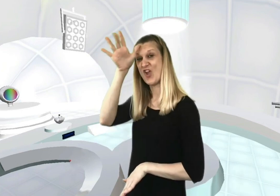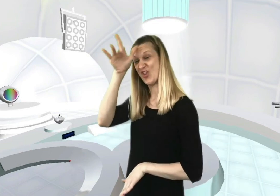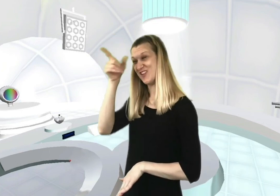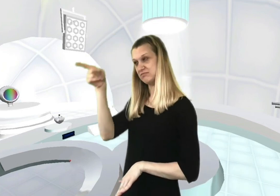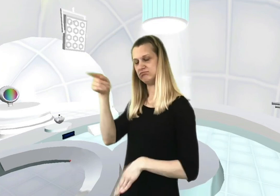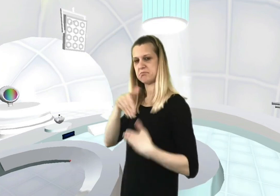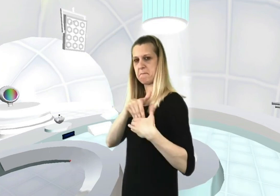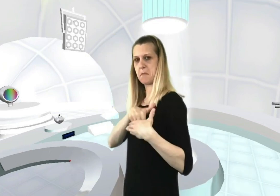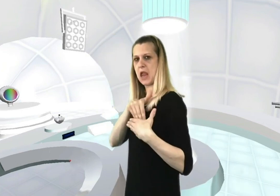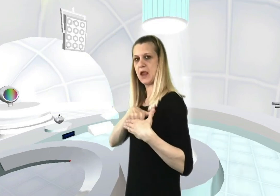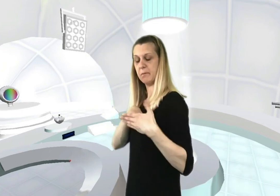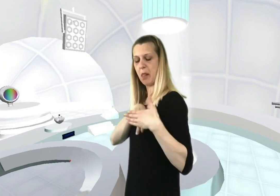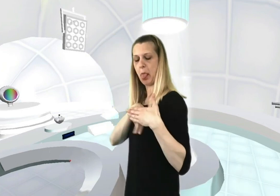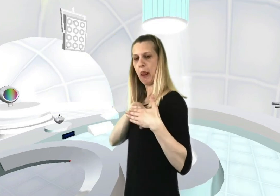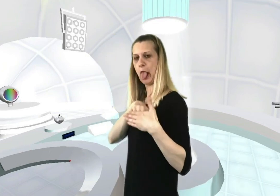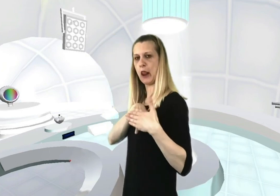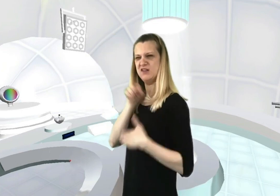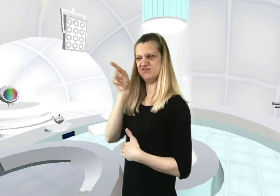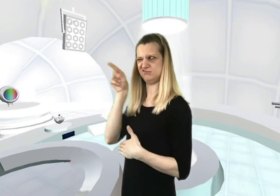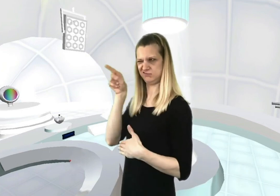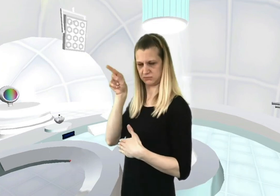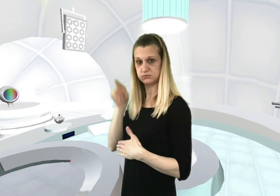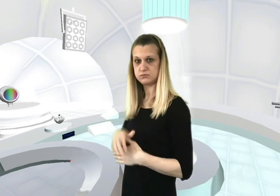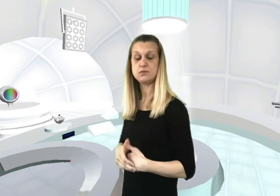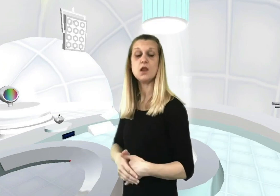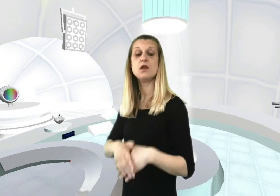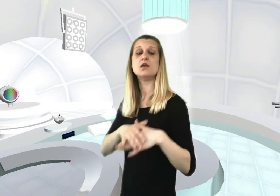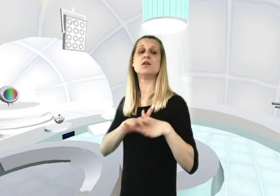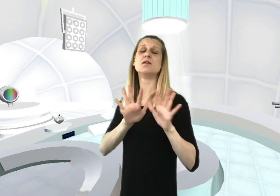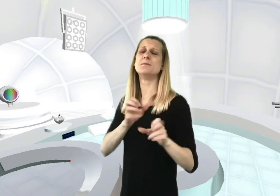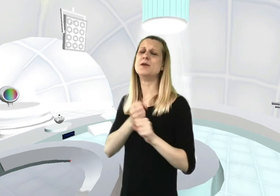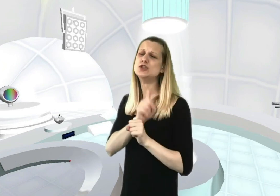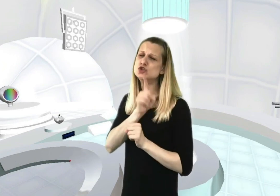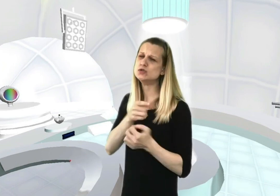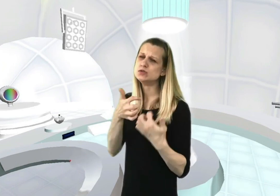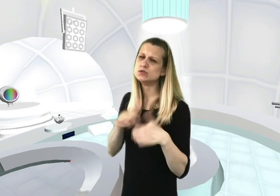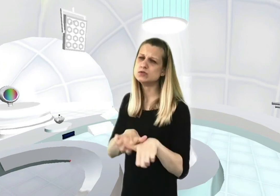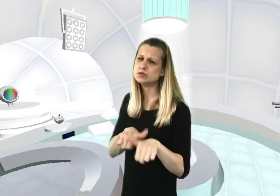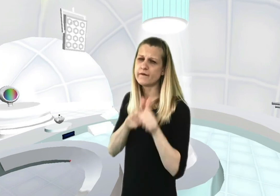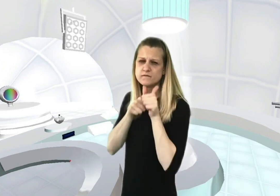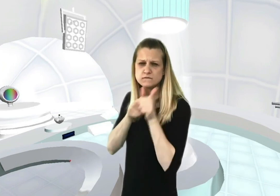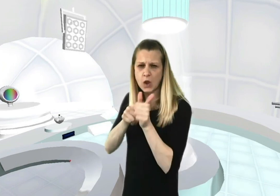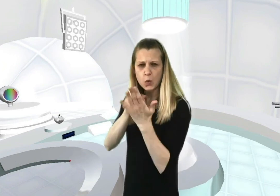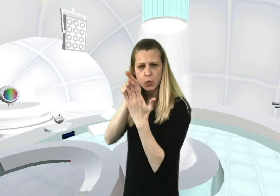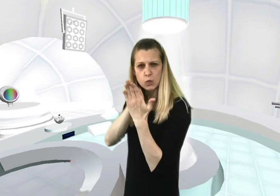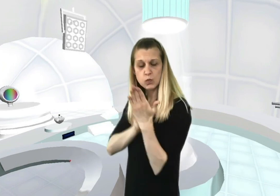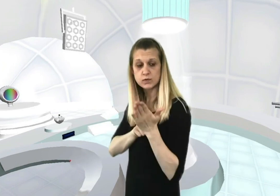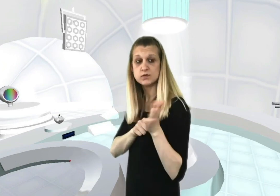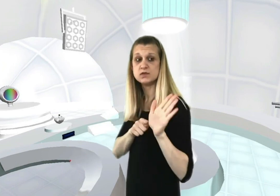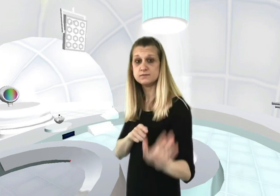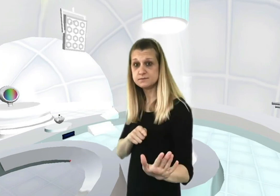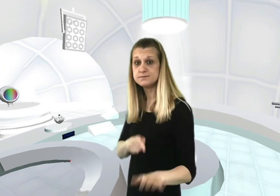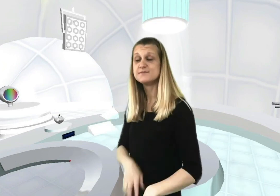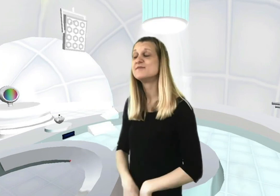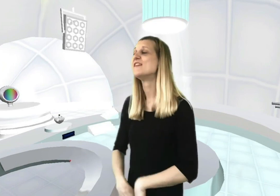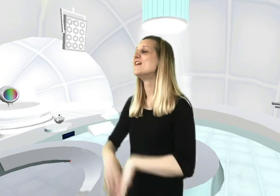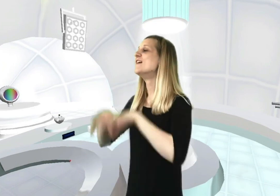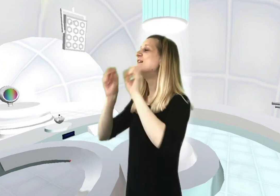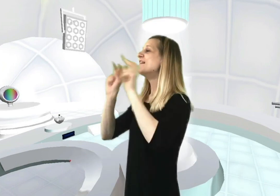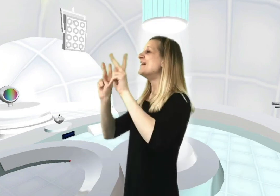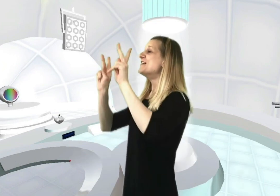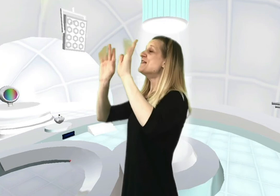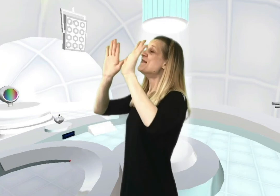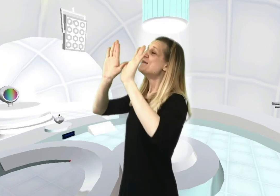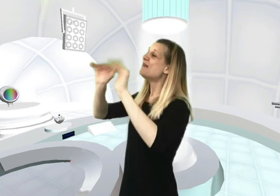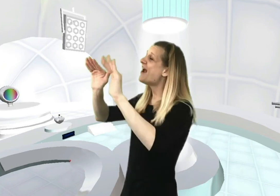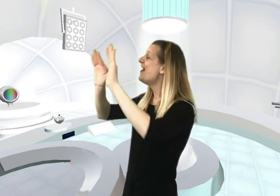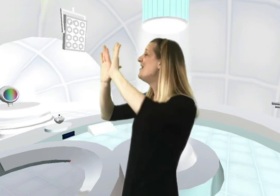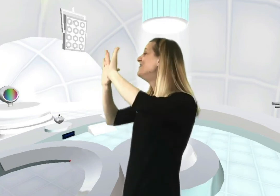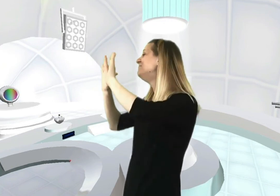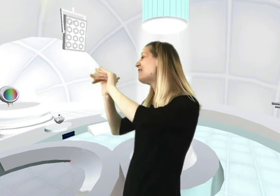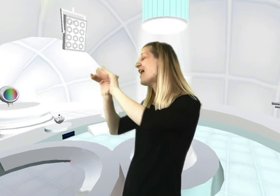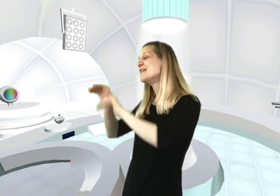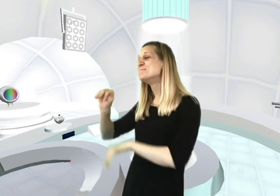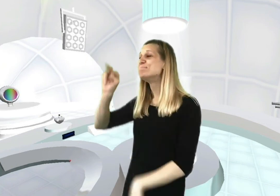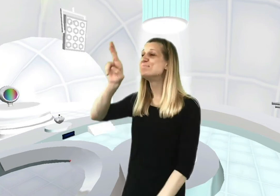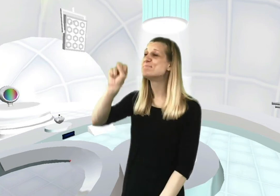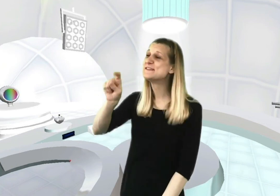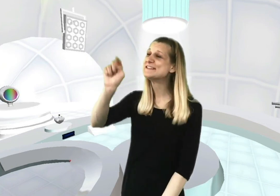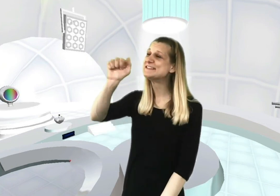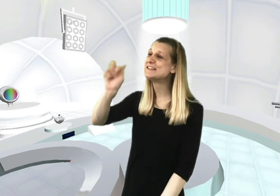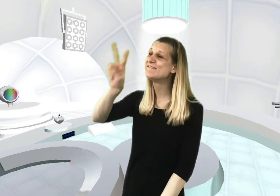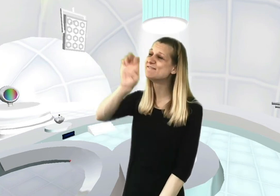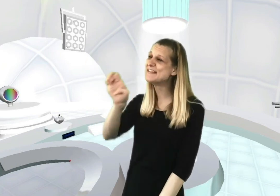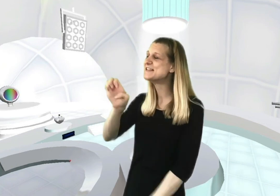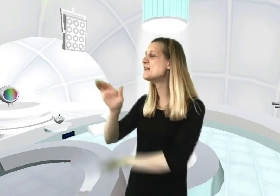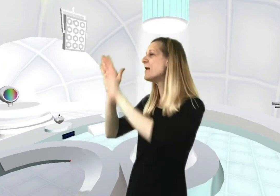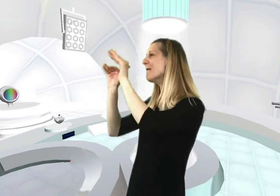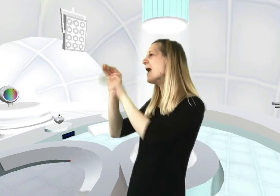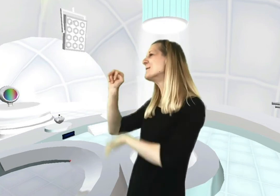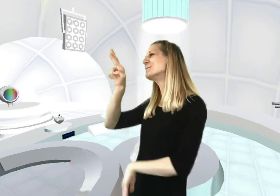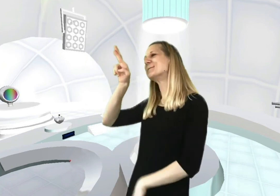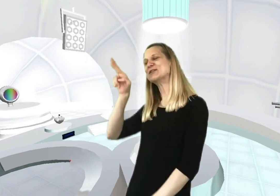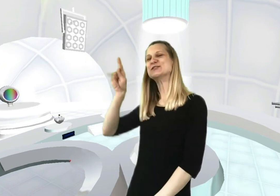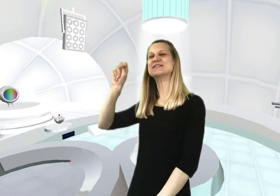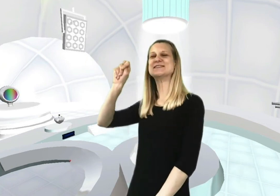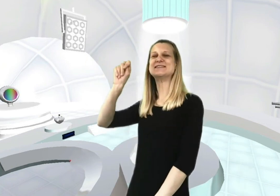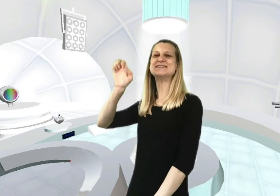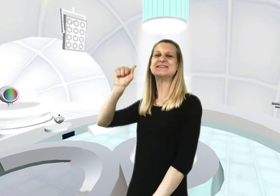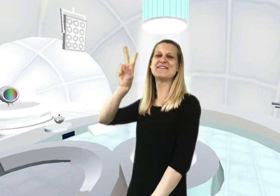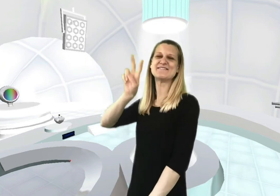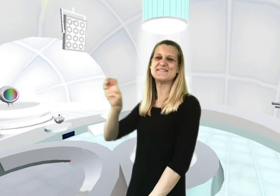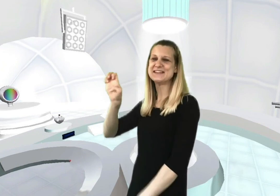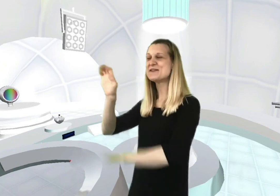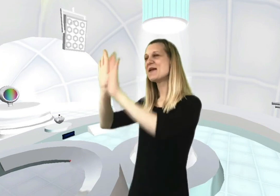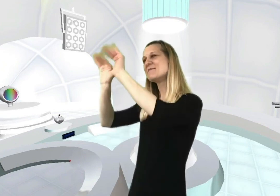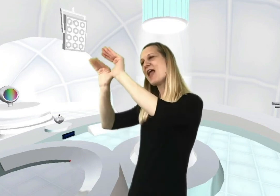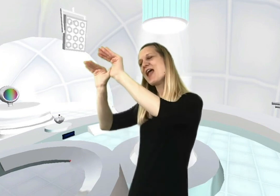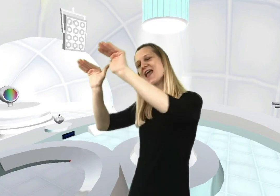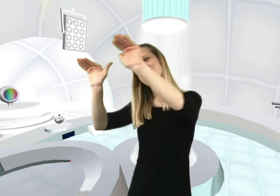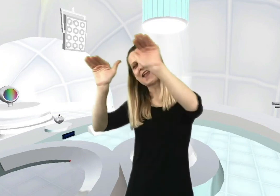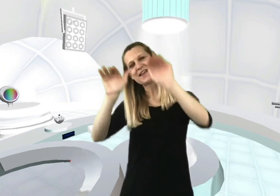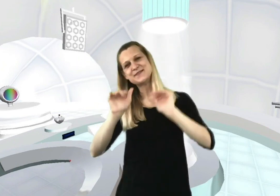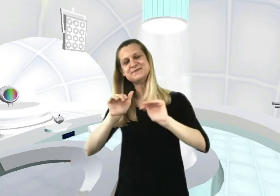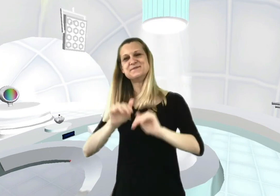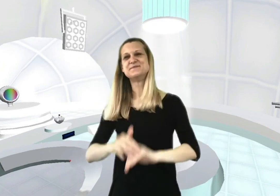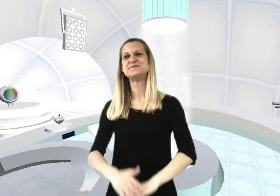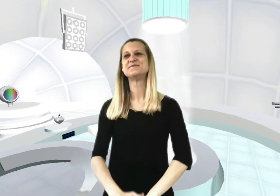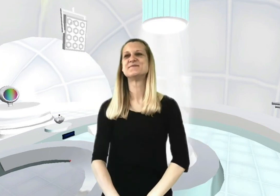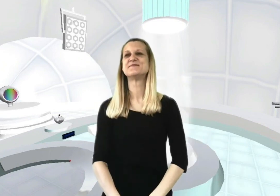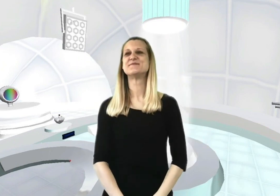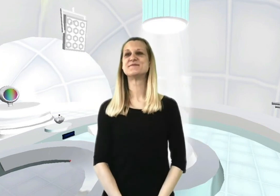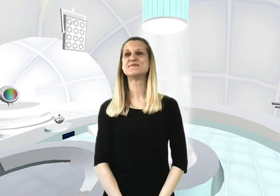"And you’ll find the boy in his father’s pocket. Off you go! Good-bye, Mr. Teavee! Good-bye, Mrs. Teavee!"